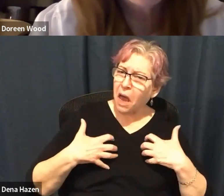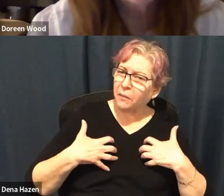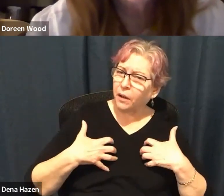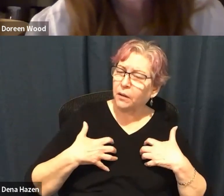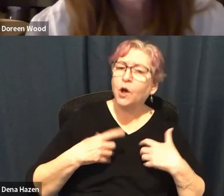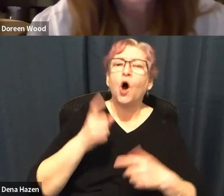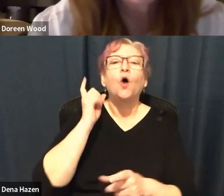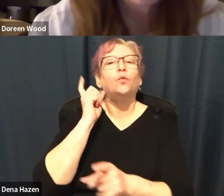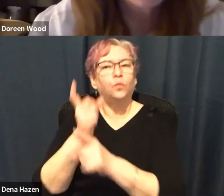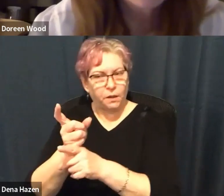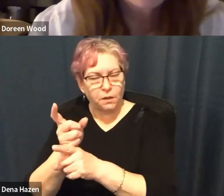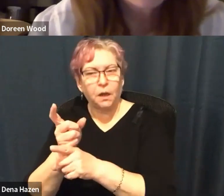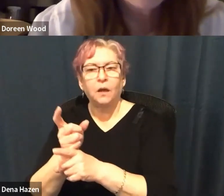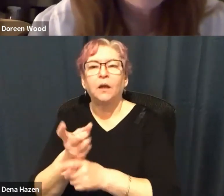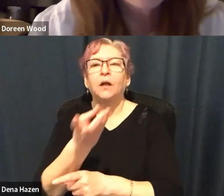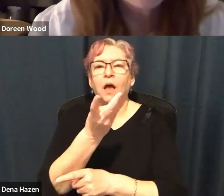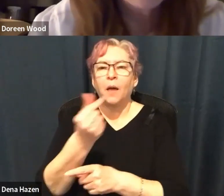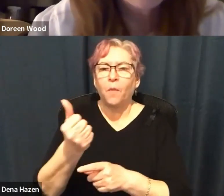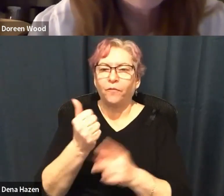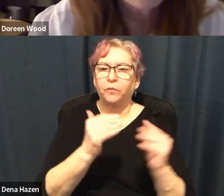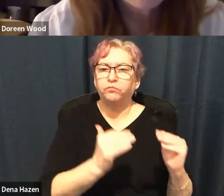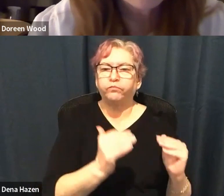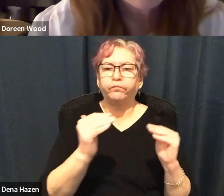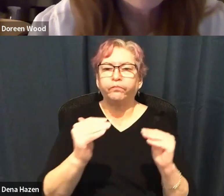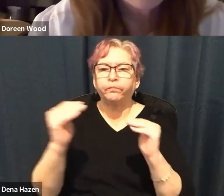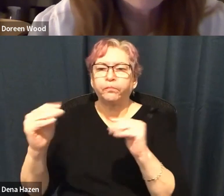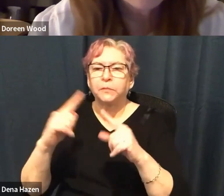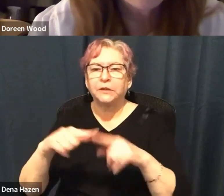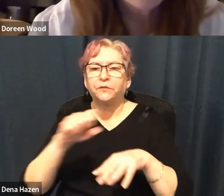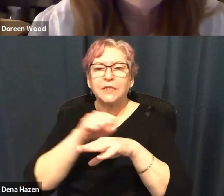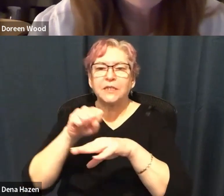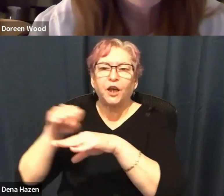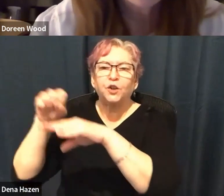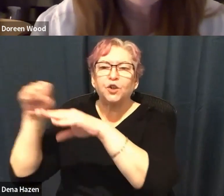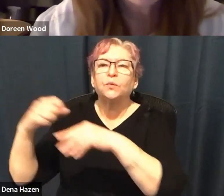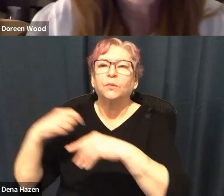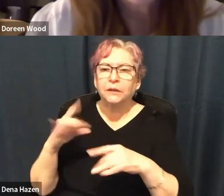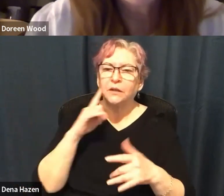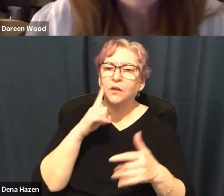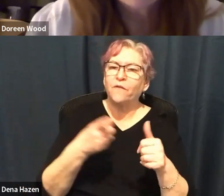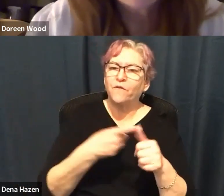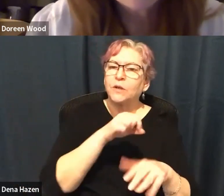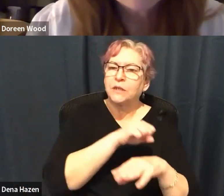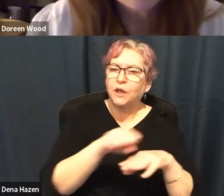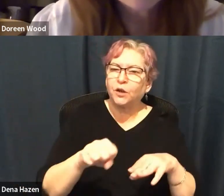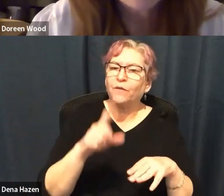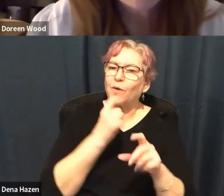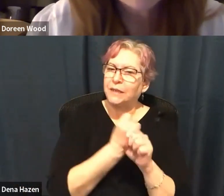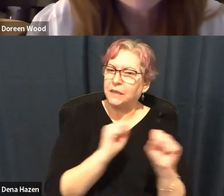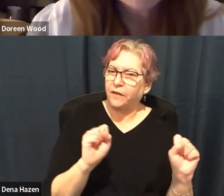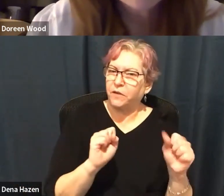So the multiple phases of clinical development, we did go through the first stages, which are safety,